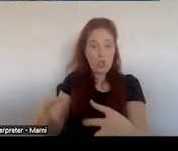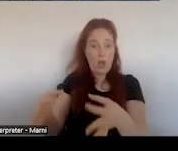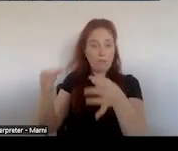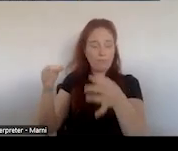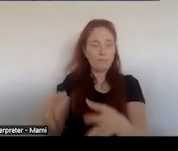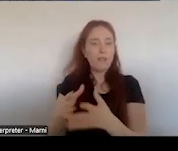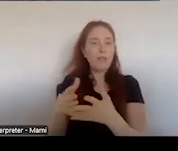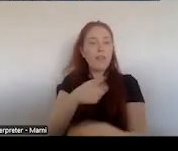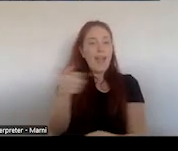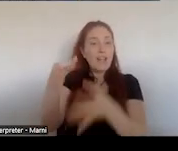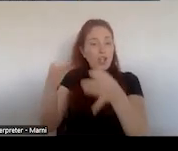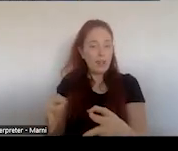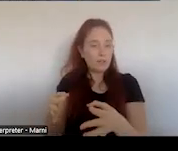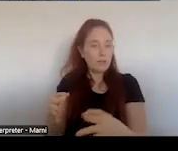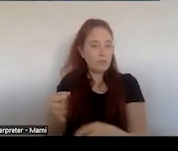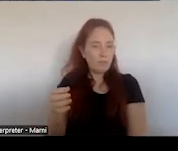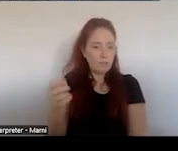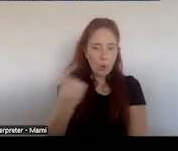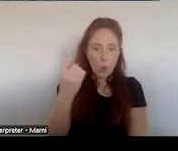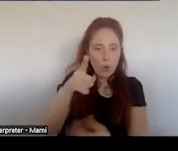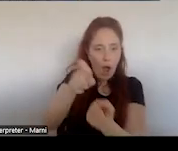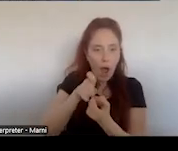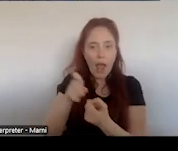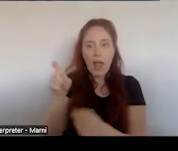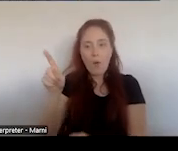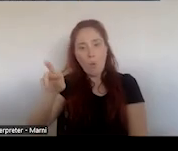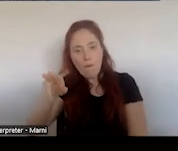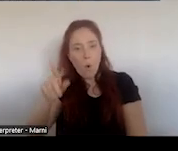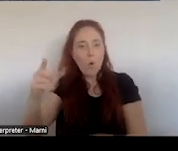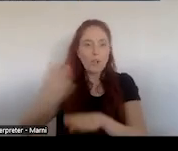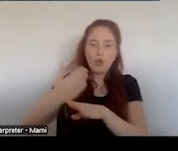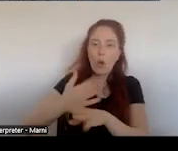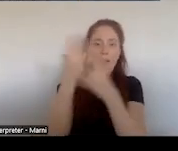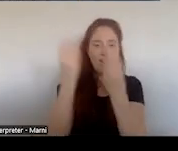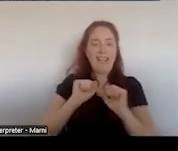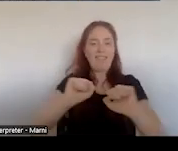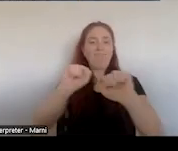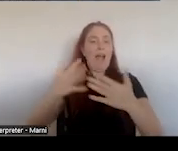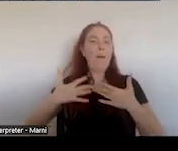and matching them and providing support to the participants over the life of the placement.